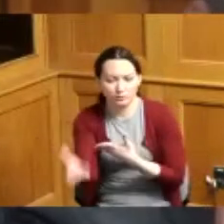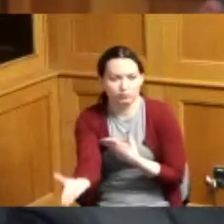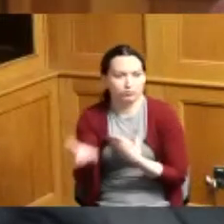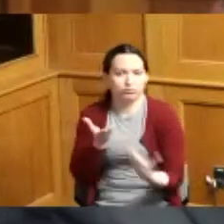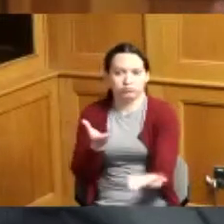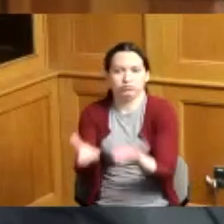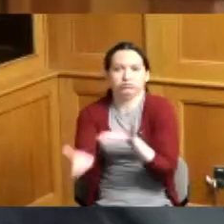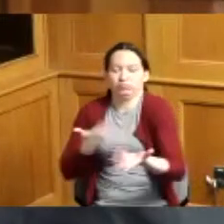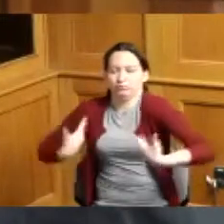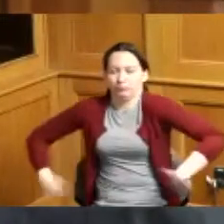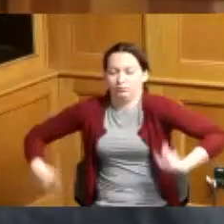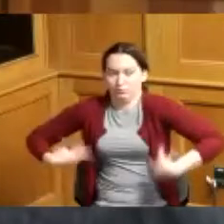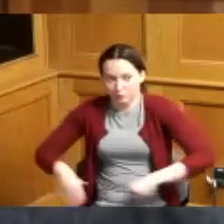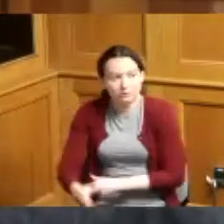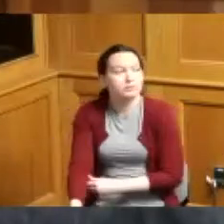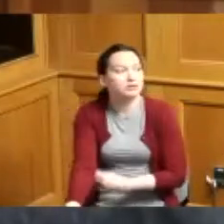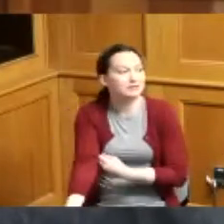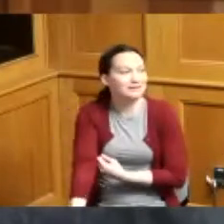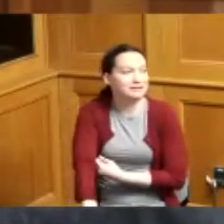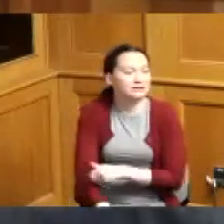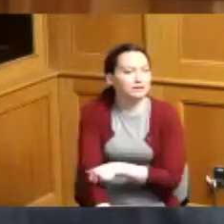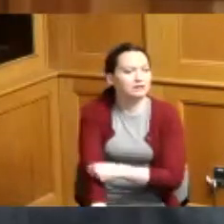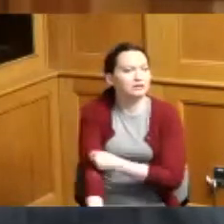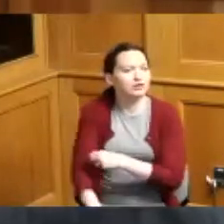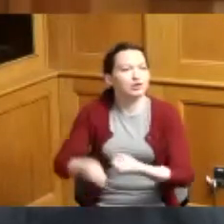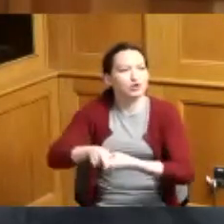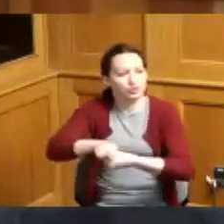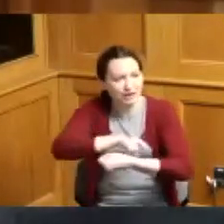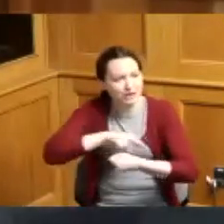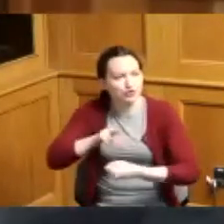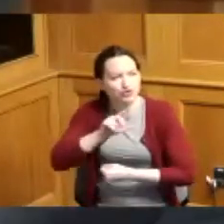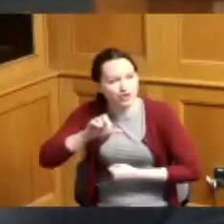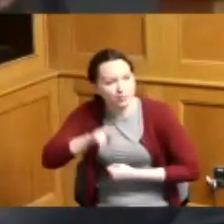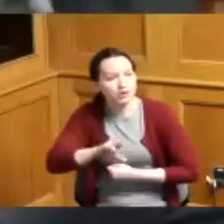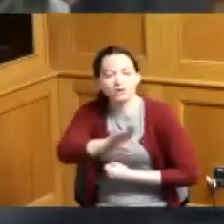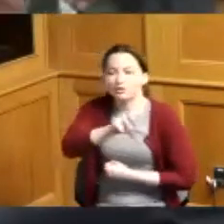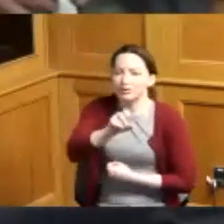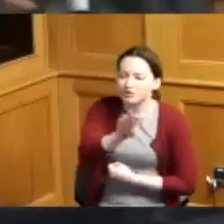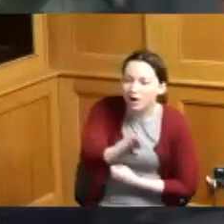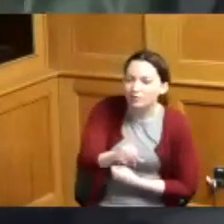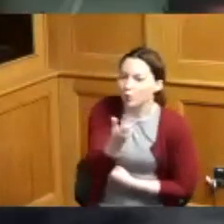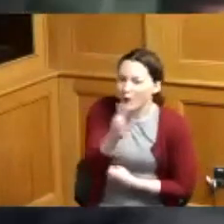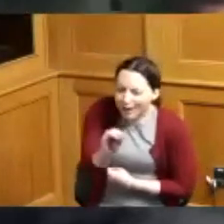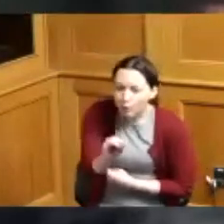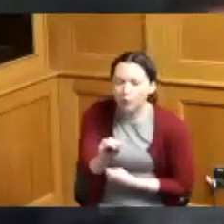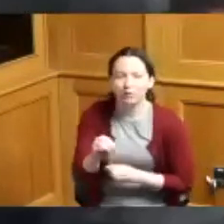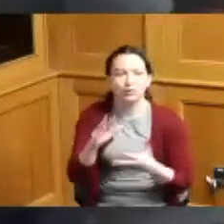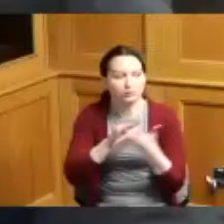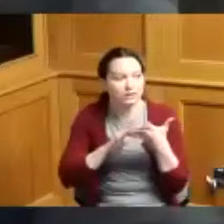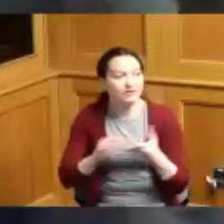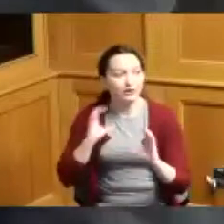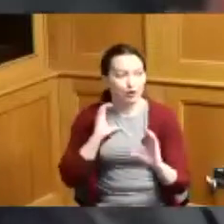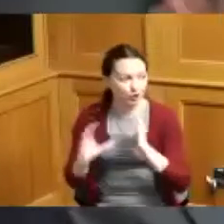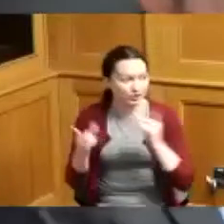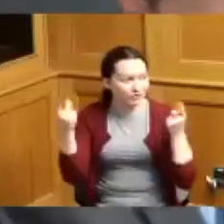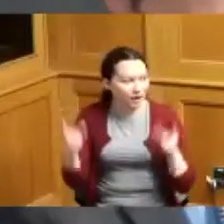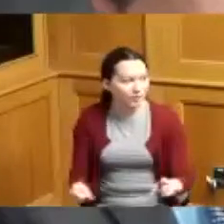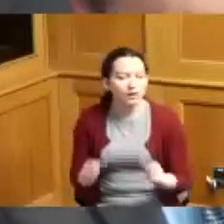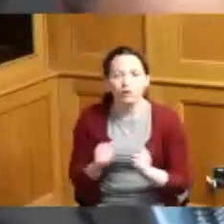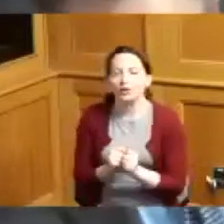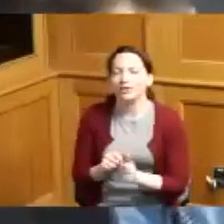from um I've got the regional chamber jobs Ohio we got a communication from the African American